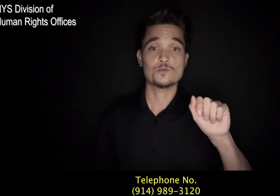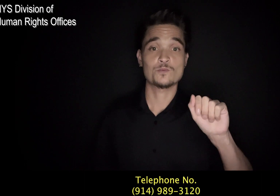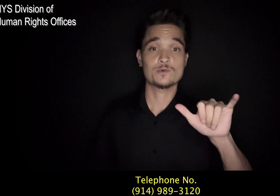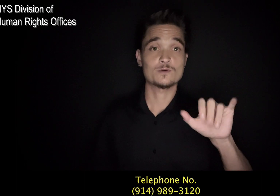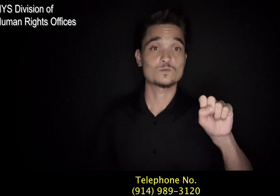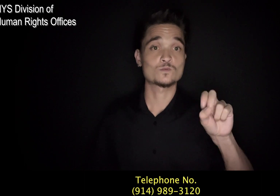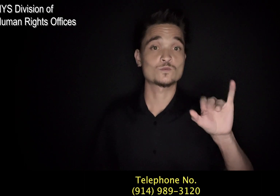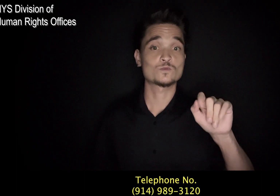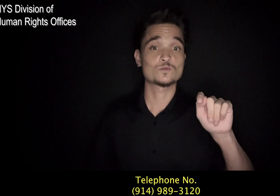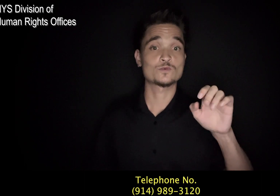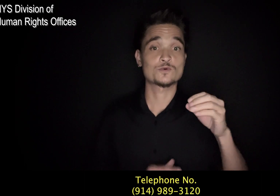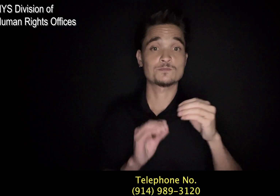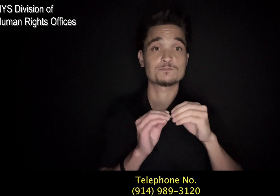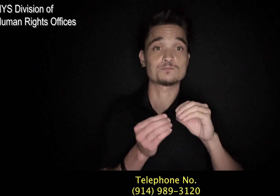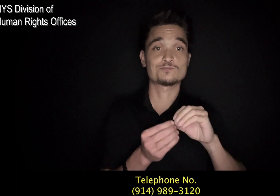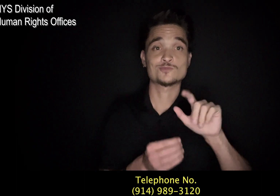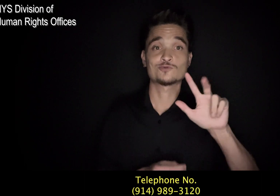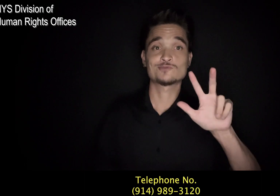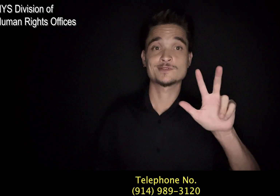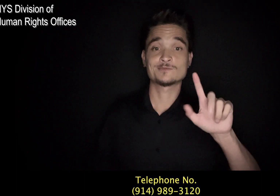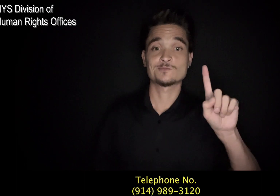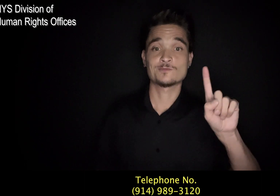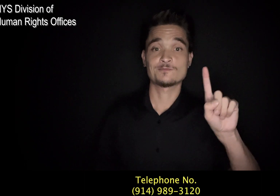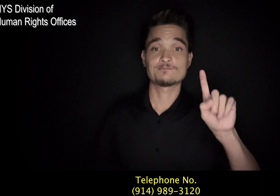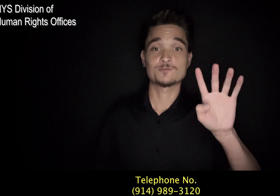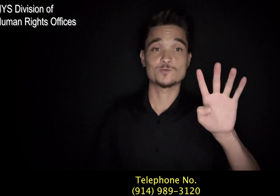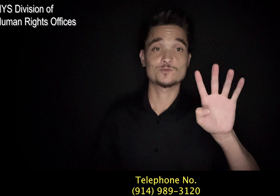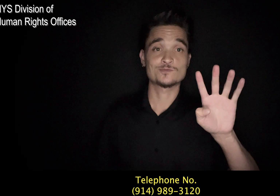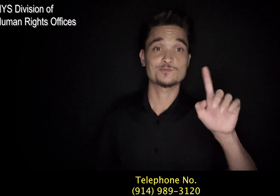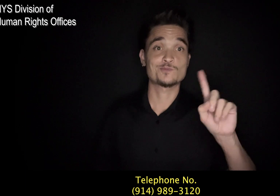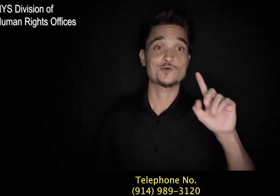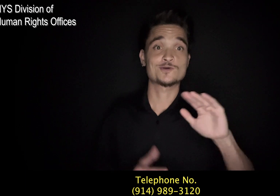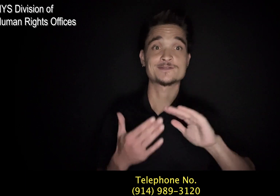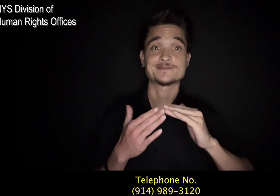Telephone No. (914) 989-3120